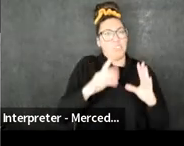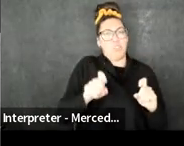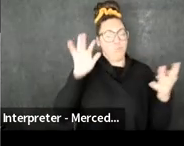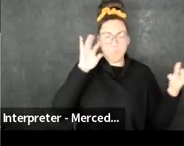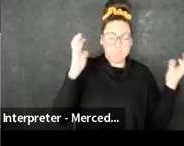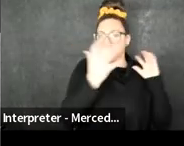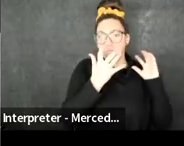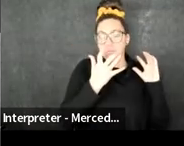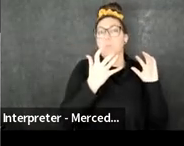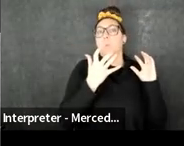Next slide. This